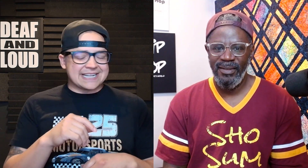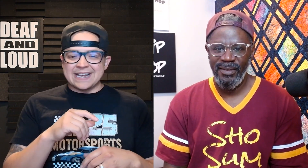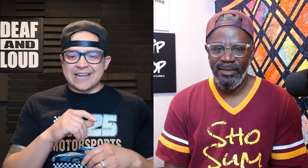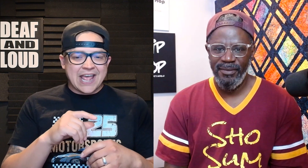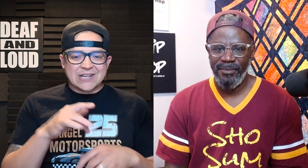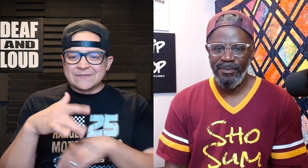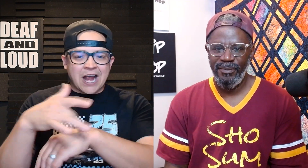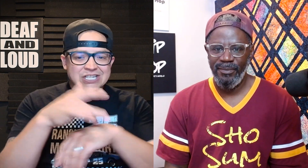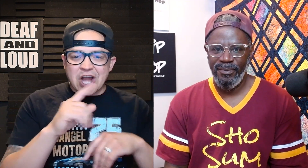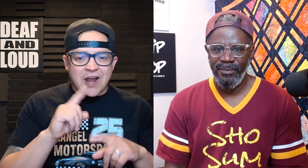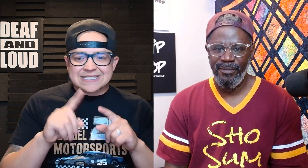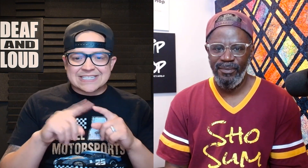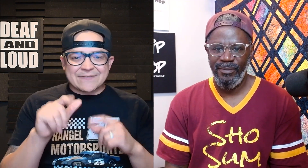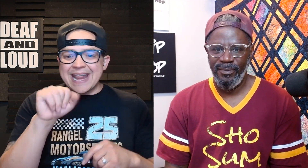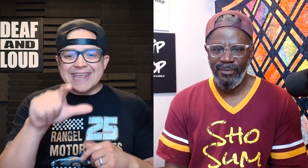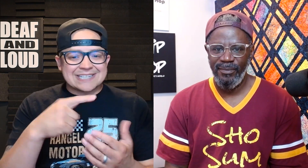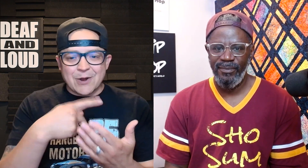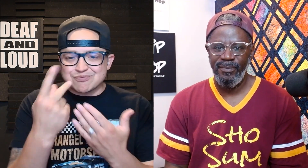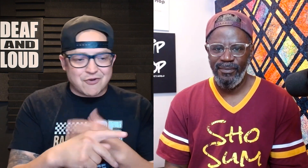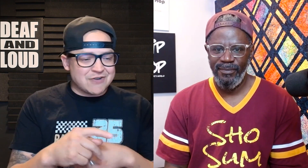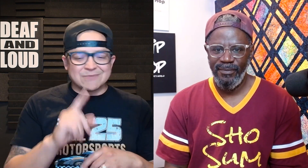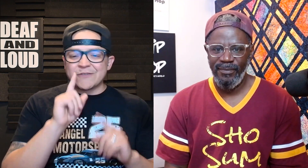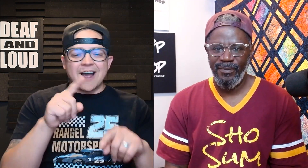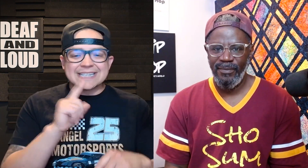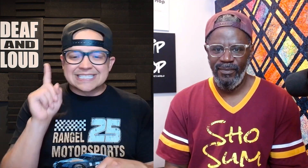and you've touched all these different ASL programs, you've got